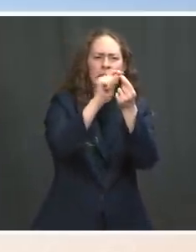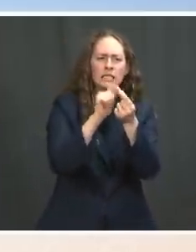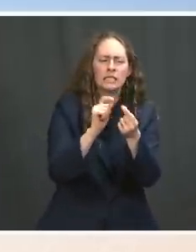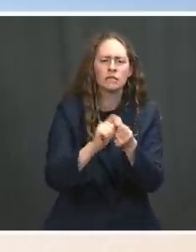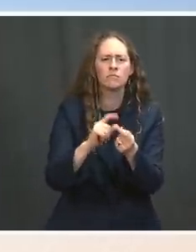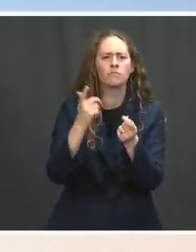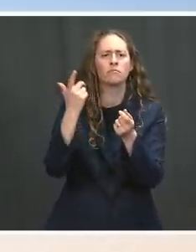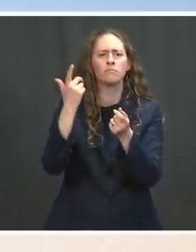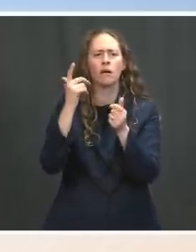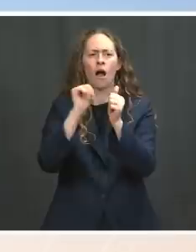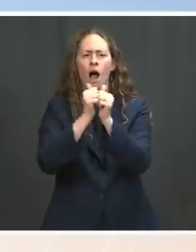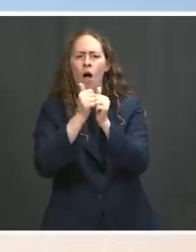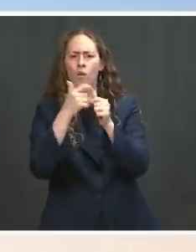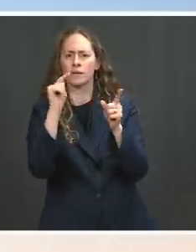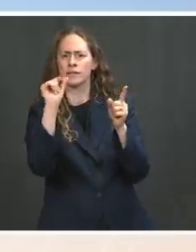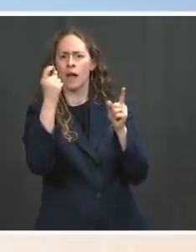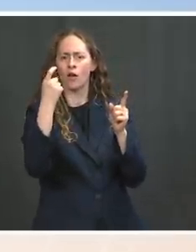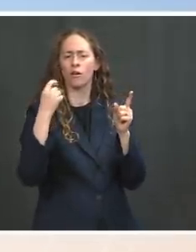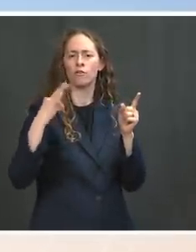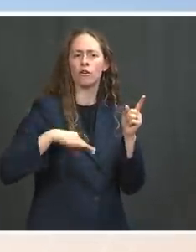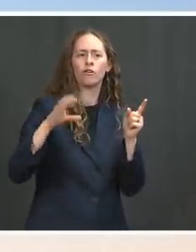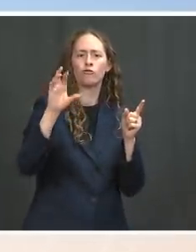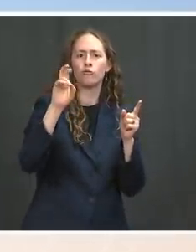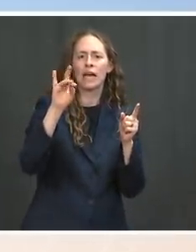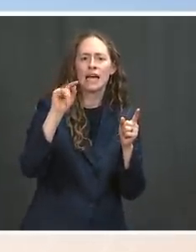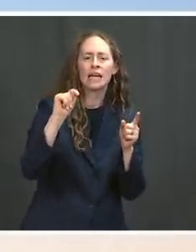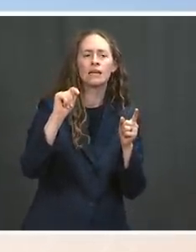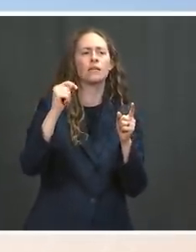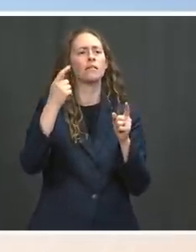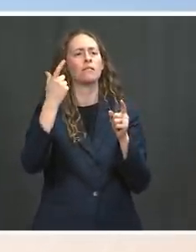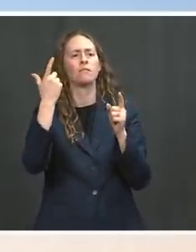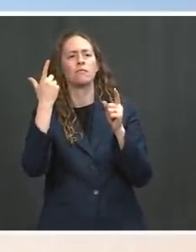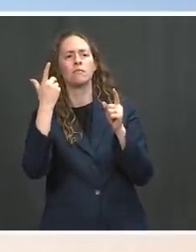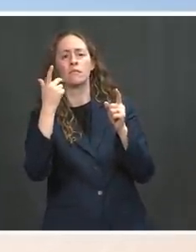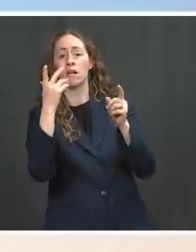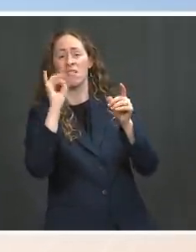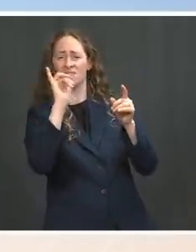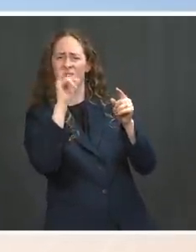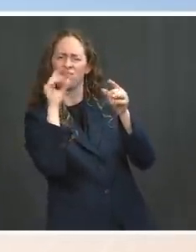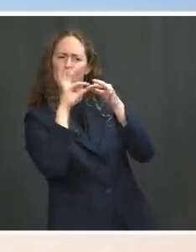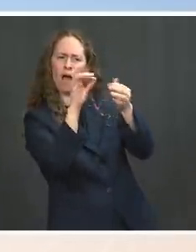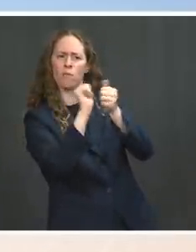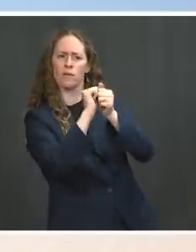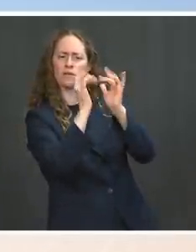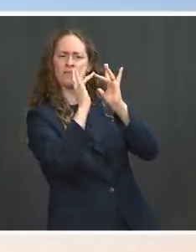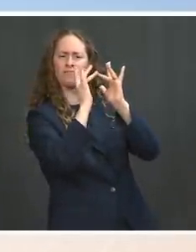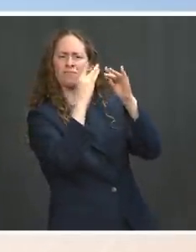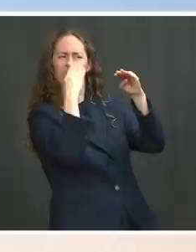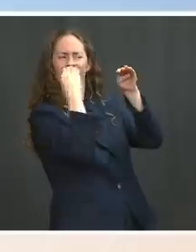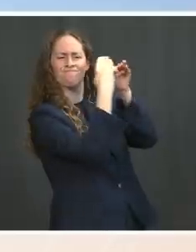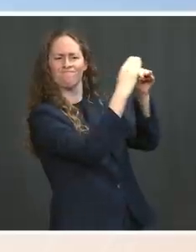cybersecurity improvements. But I think it's clear that cybersecurity -- ensuring private-sector companies